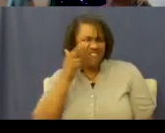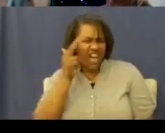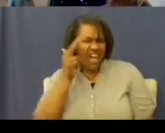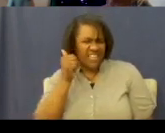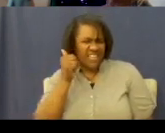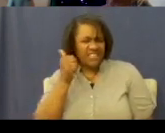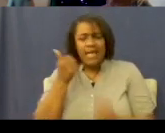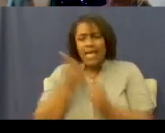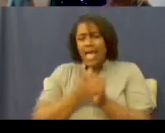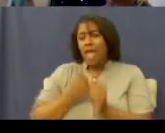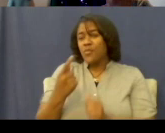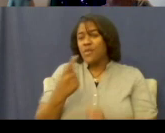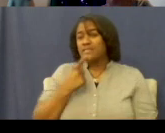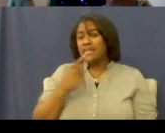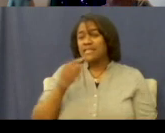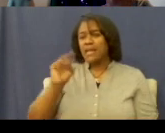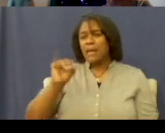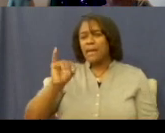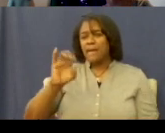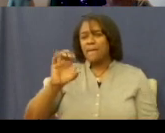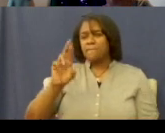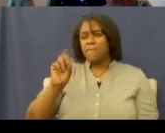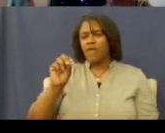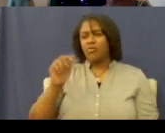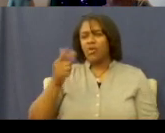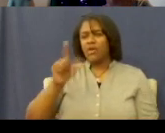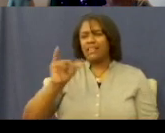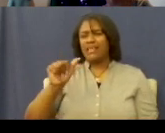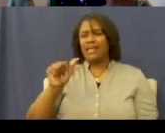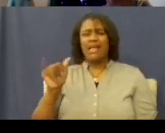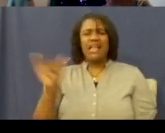are like the garbage cans of the brain.